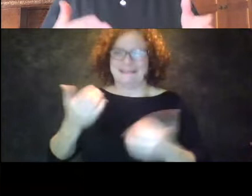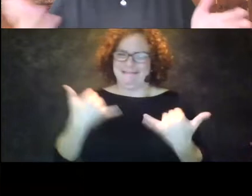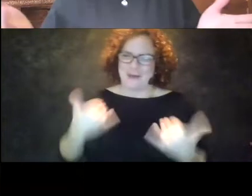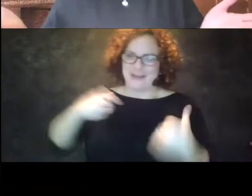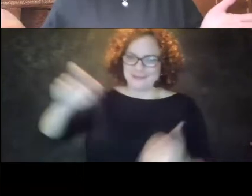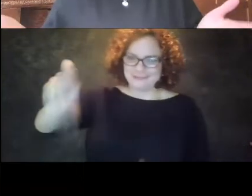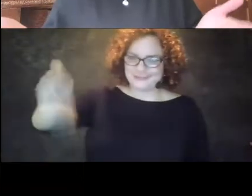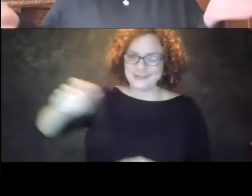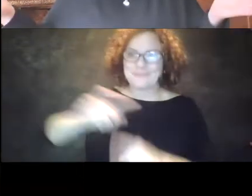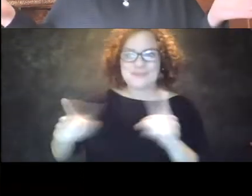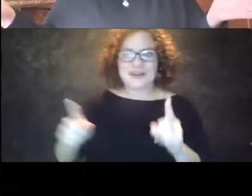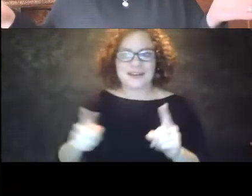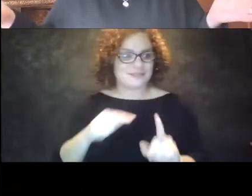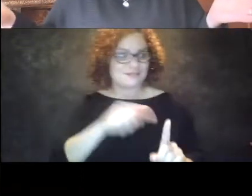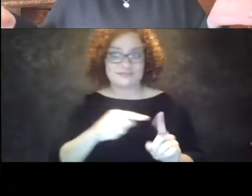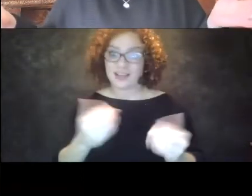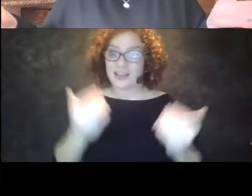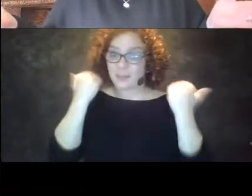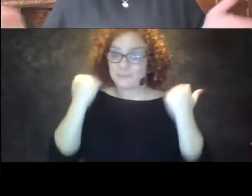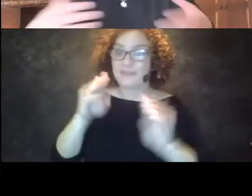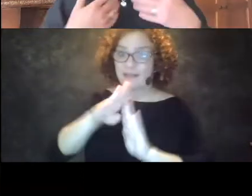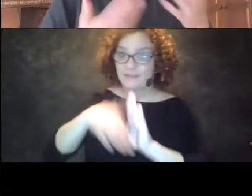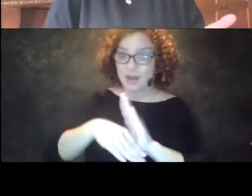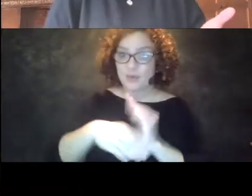took her a long time. It was a half an hour job she did every morning but she was contributing